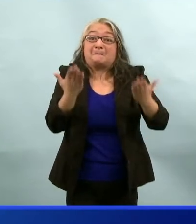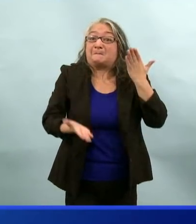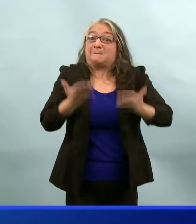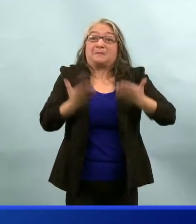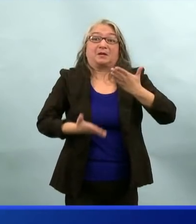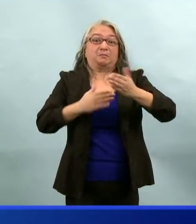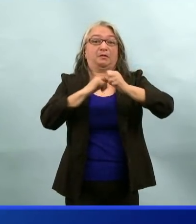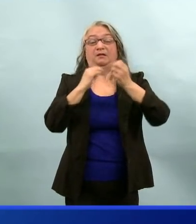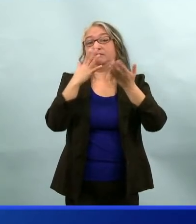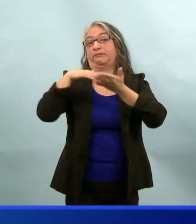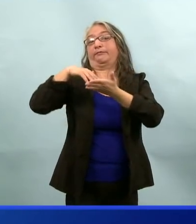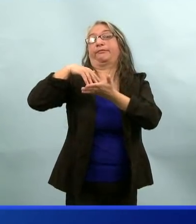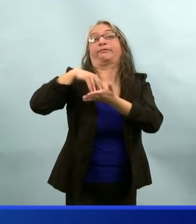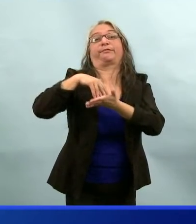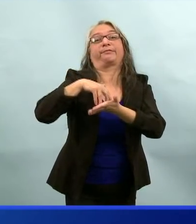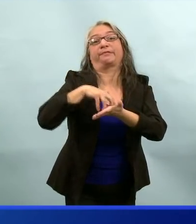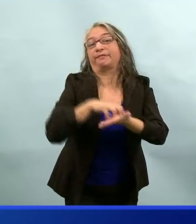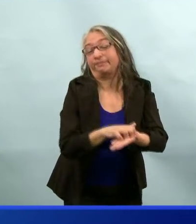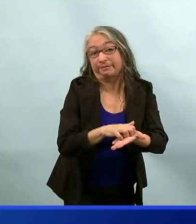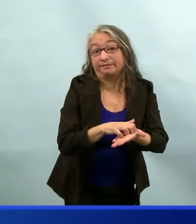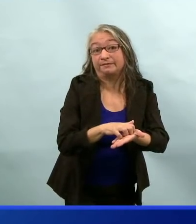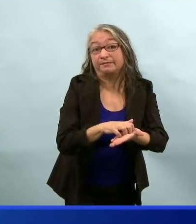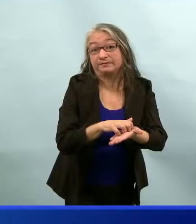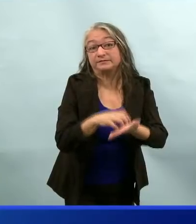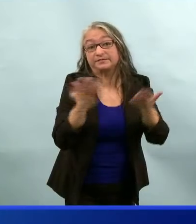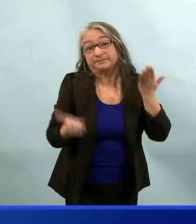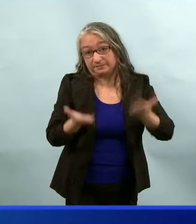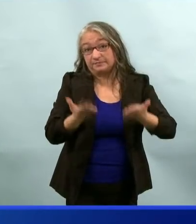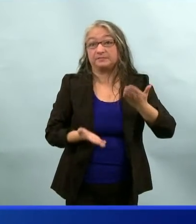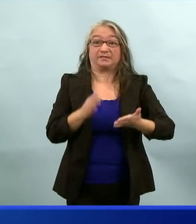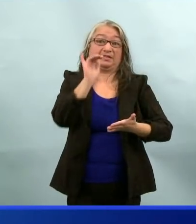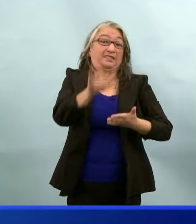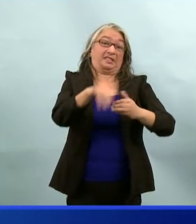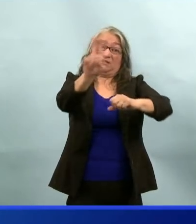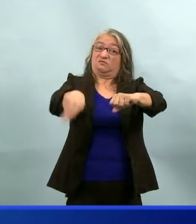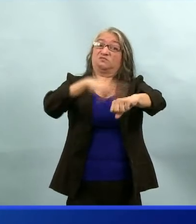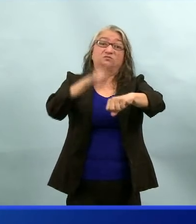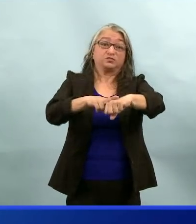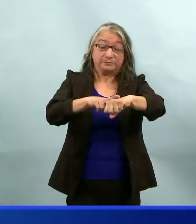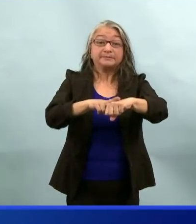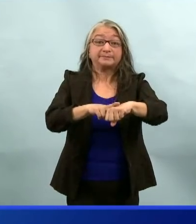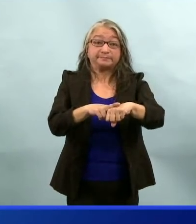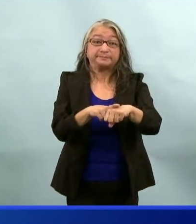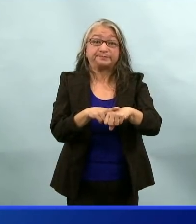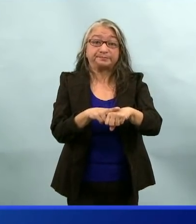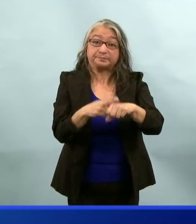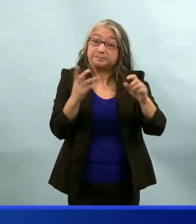it's normal for your immune response to weaken this happens with infections as well as vaccines